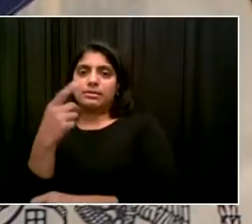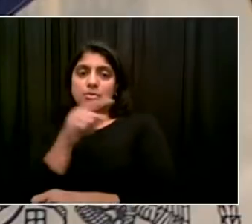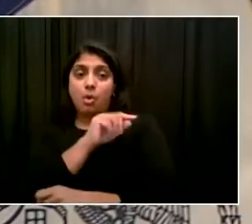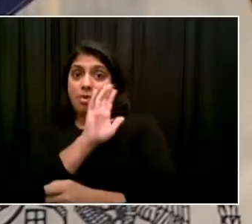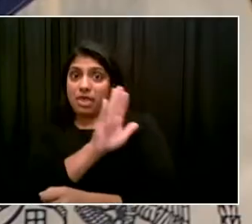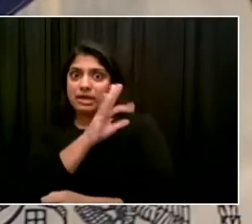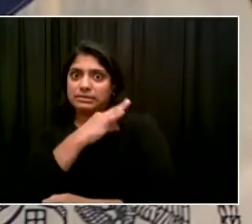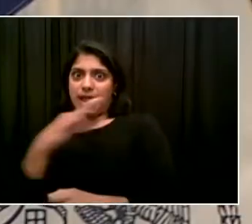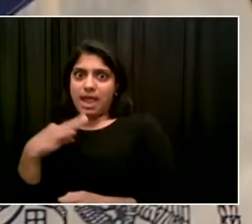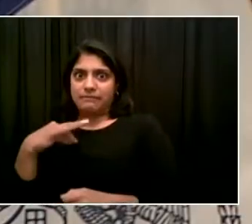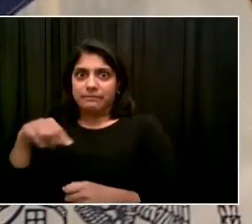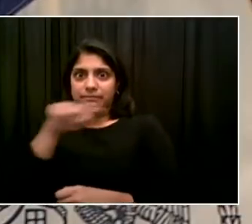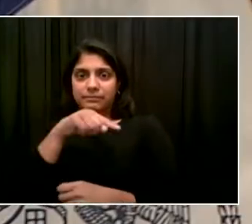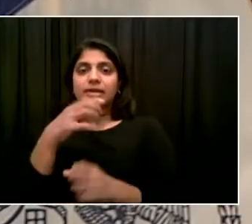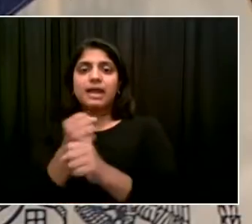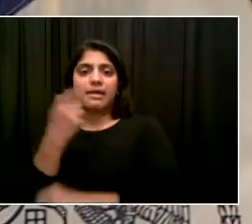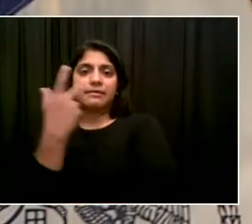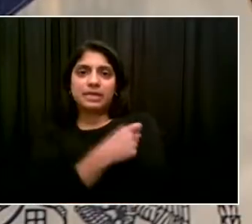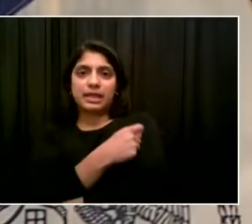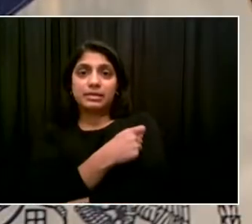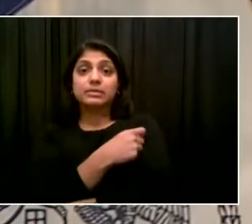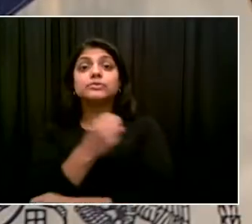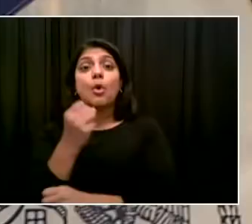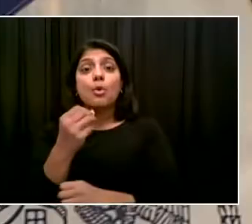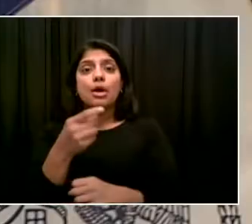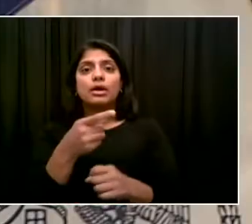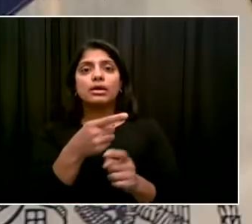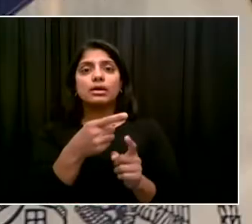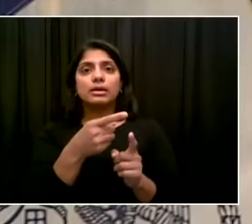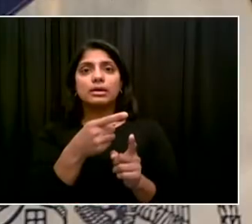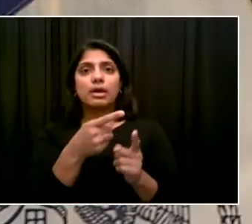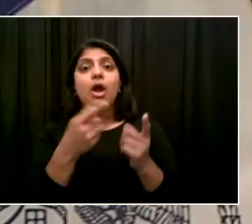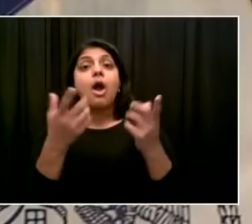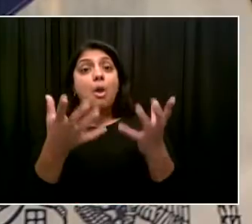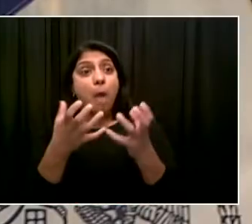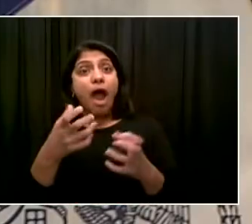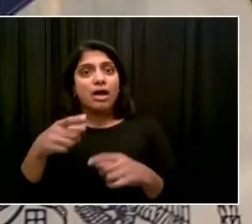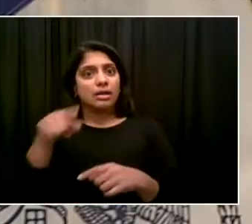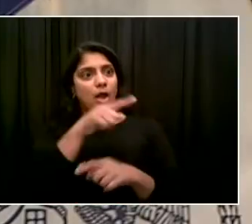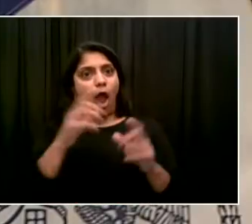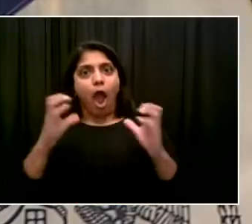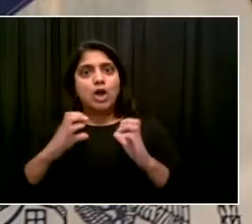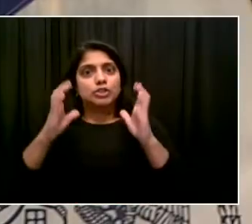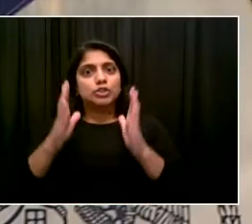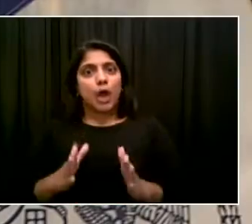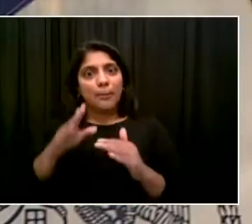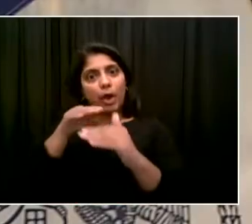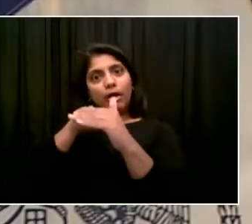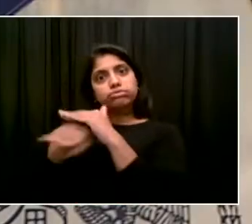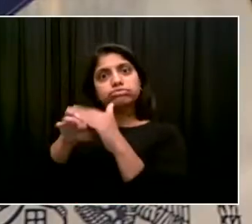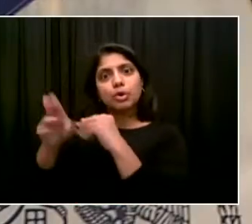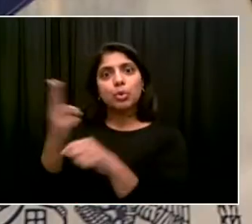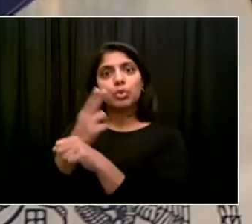THOSE PEOPLE VACCINATED. THE FOLKS ARE ON THE FENCE GETTING VACCINATED GET